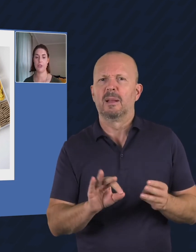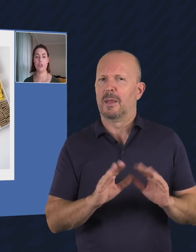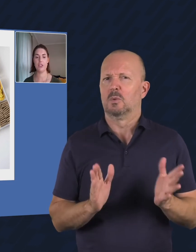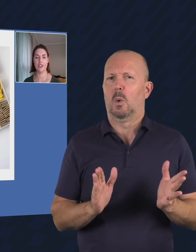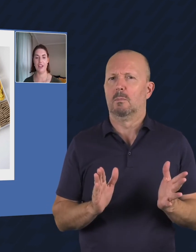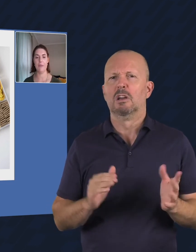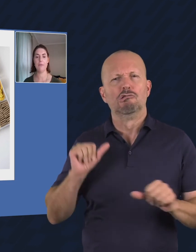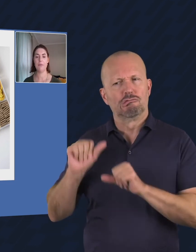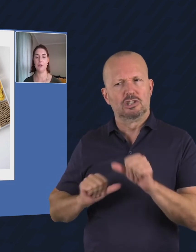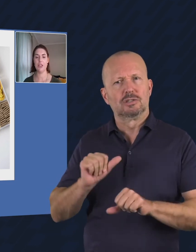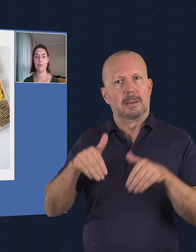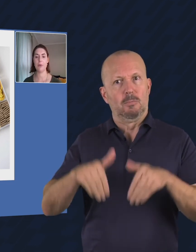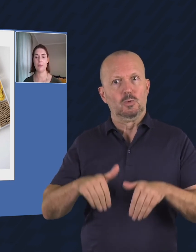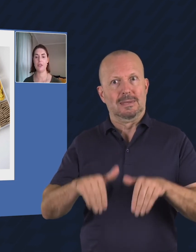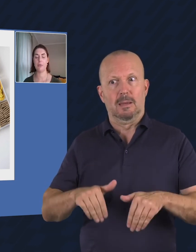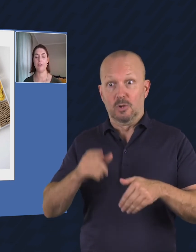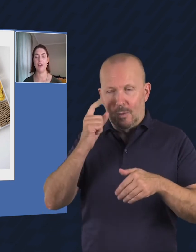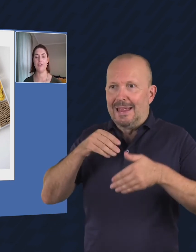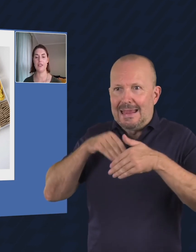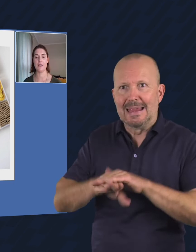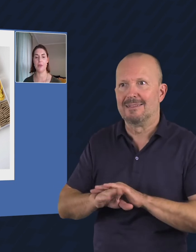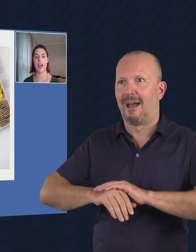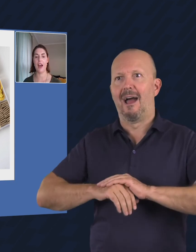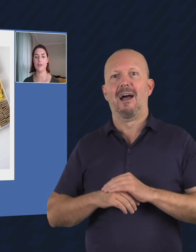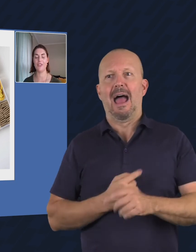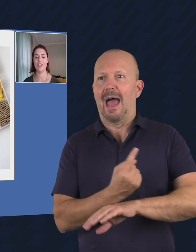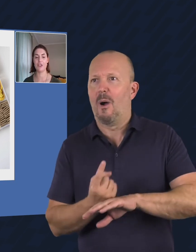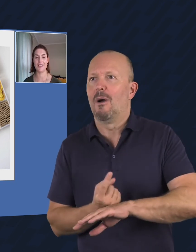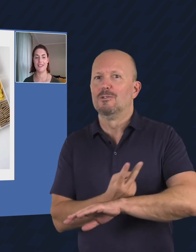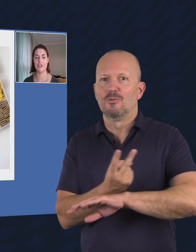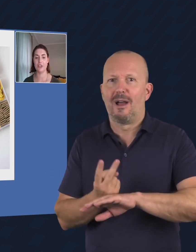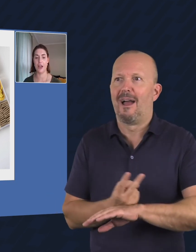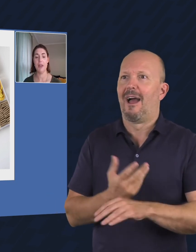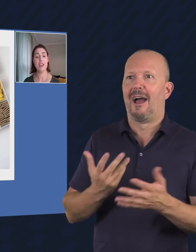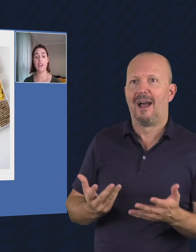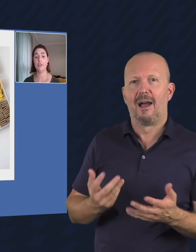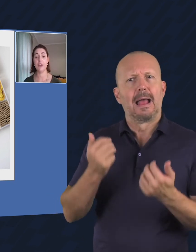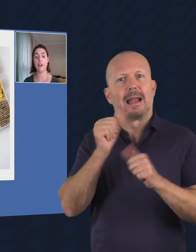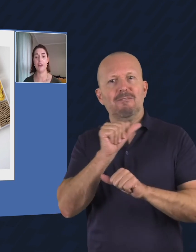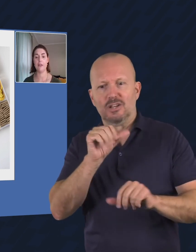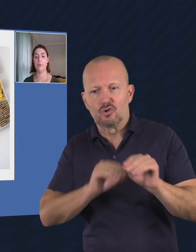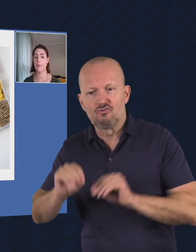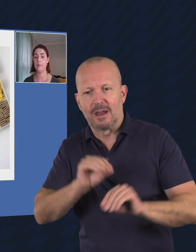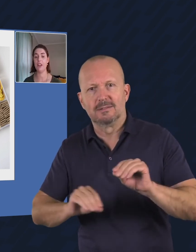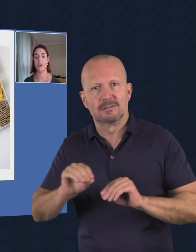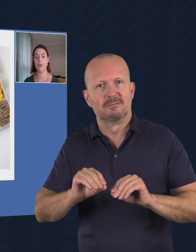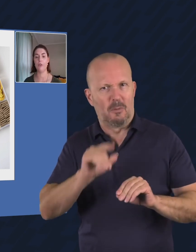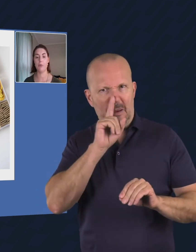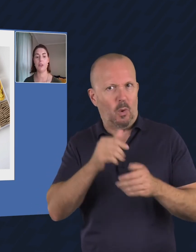Traditionally, museums promise to provide visitors with hours of interesting leisure time, carefully curated by people like you from your